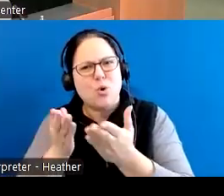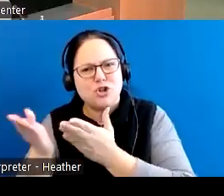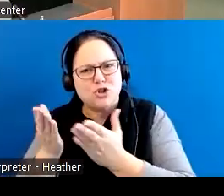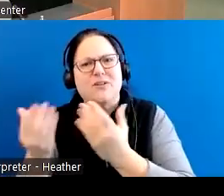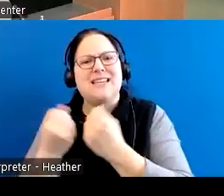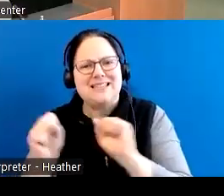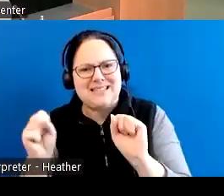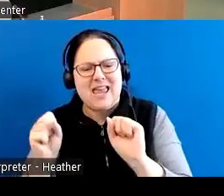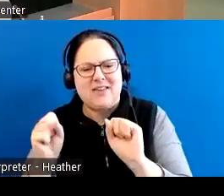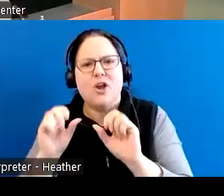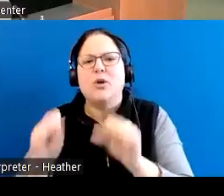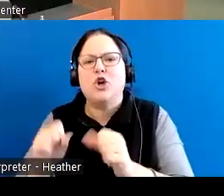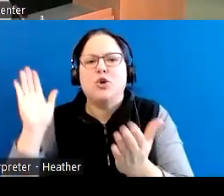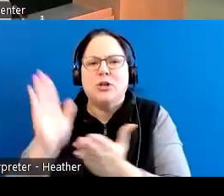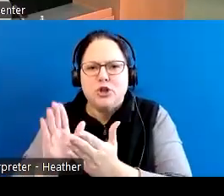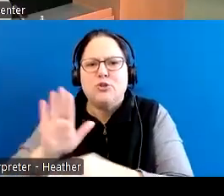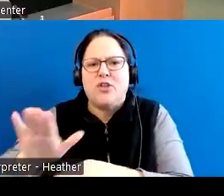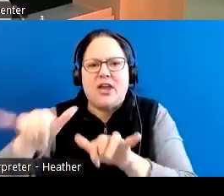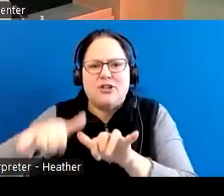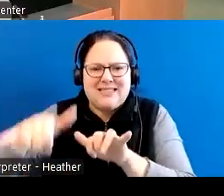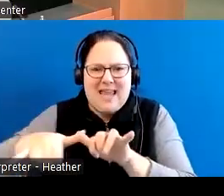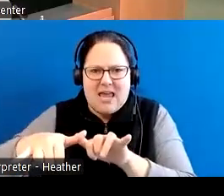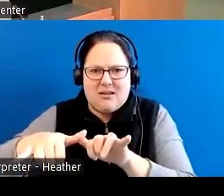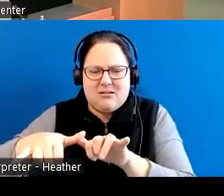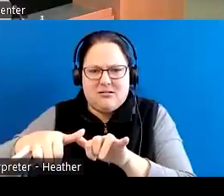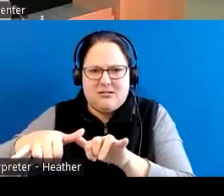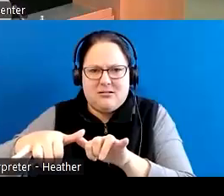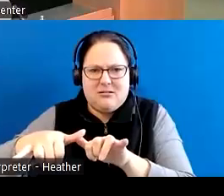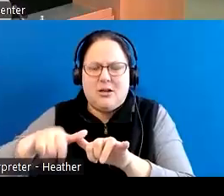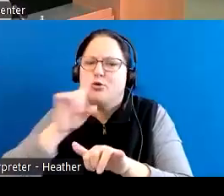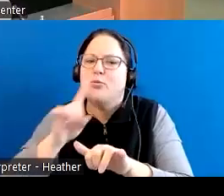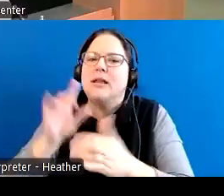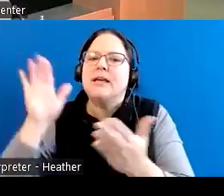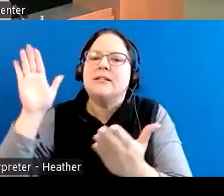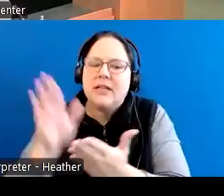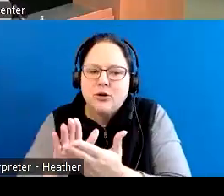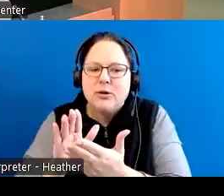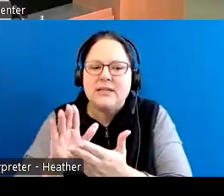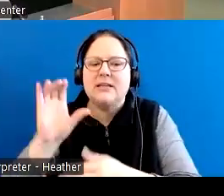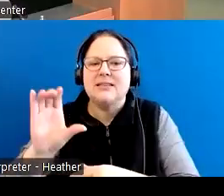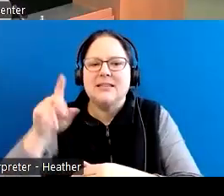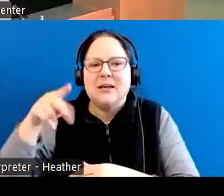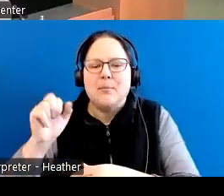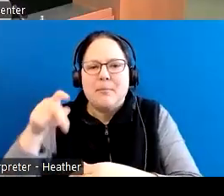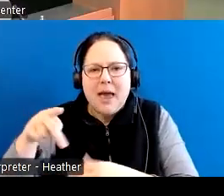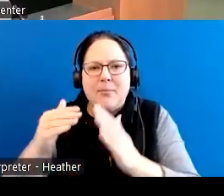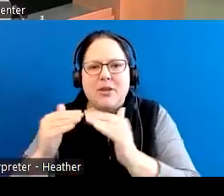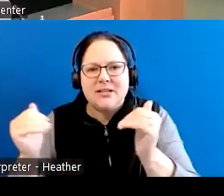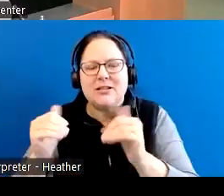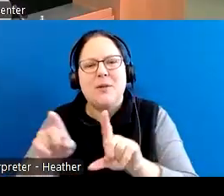length of stay to um decompress the CPEP and the system and also to avoid overattachment to the